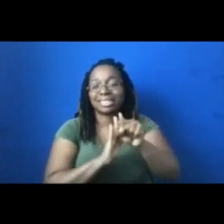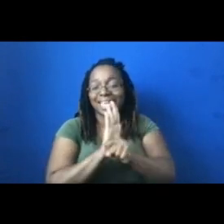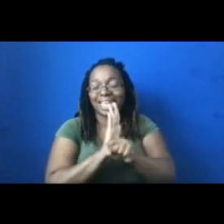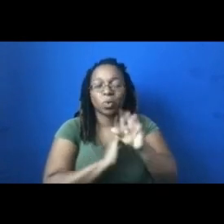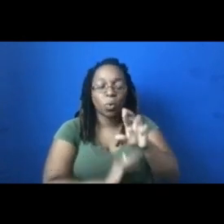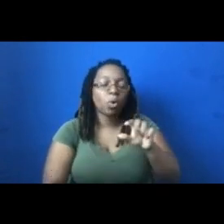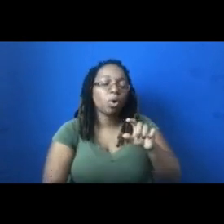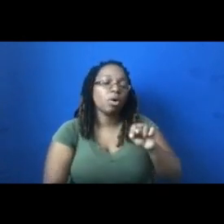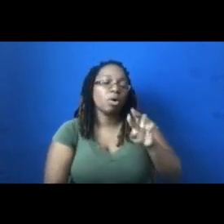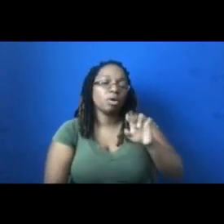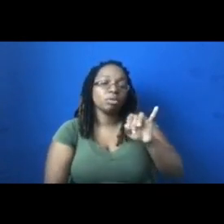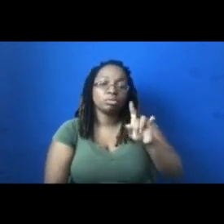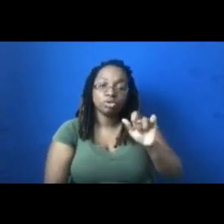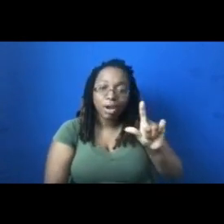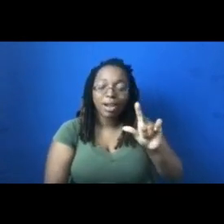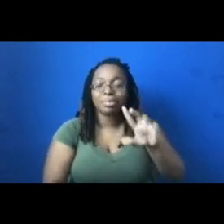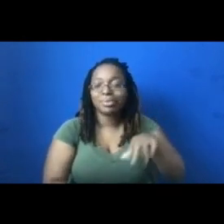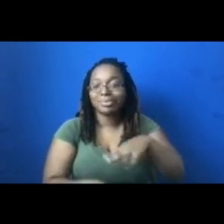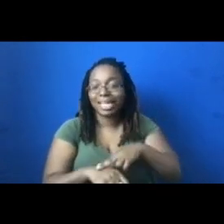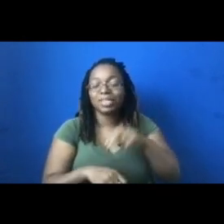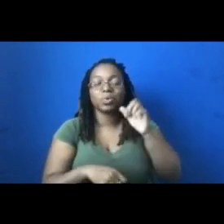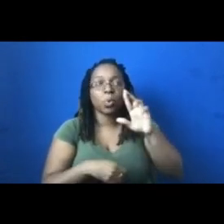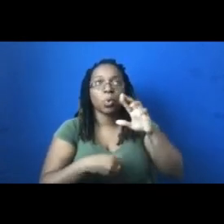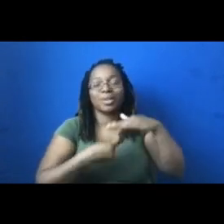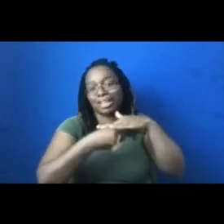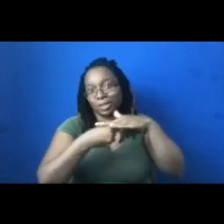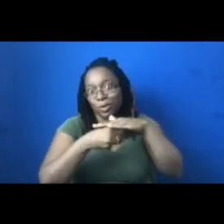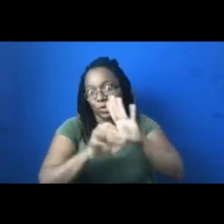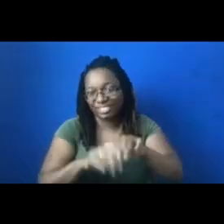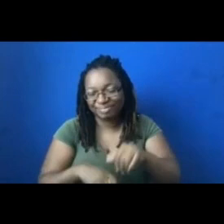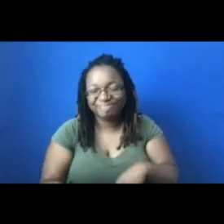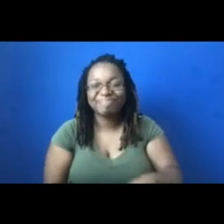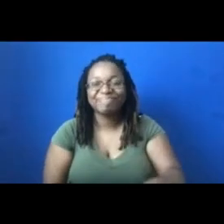nations or territories, excuse me. I wanted to clarify that one